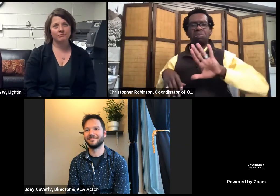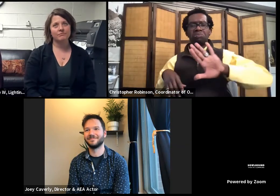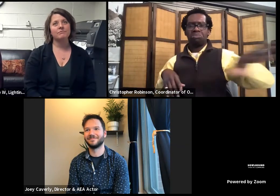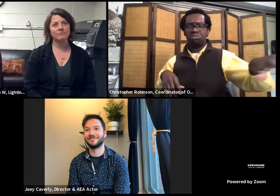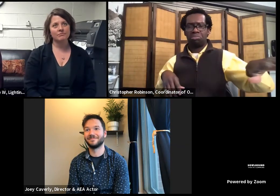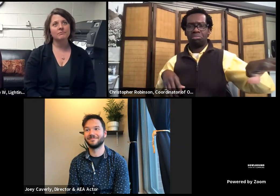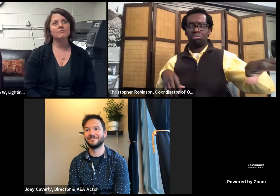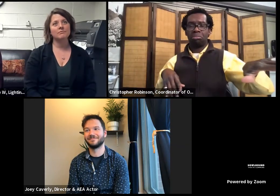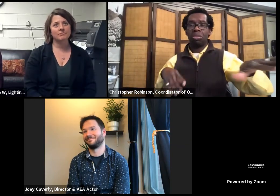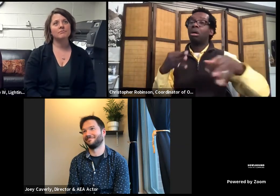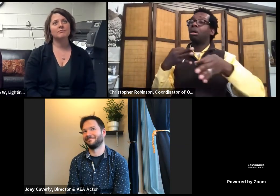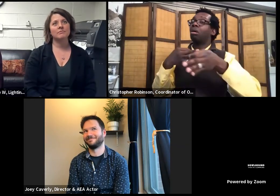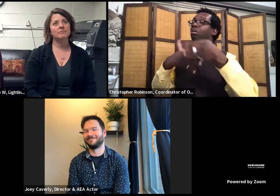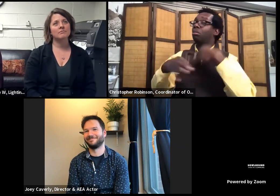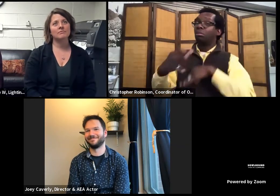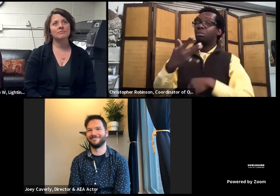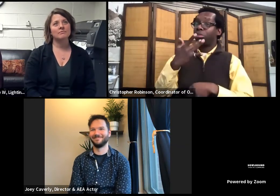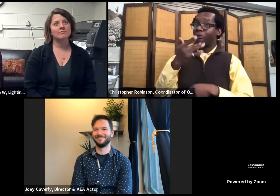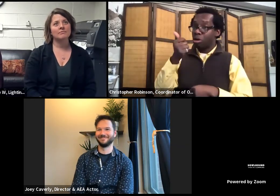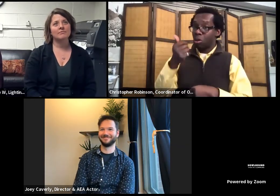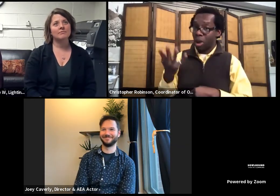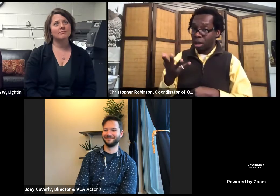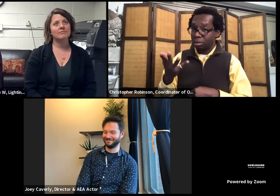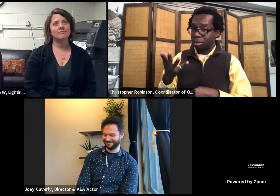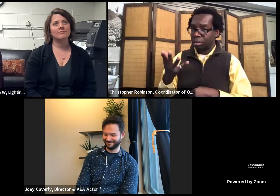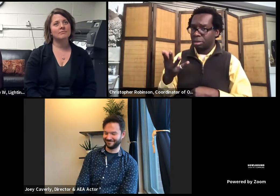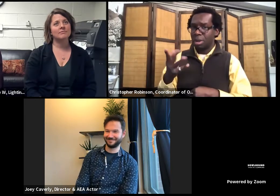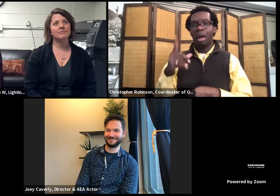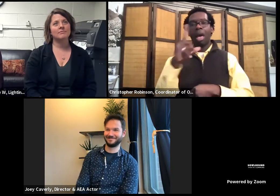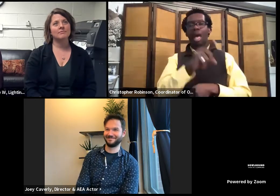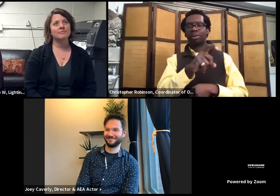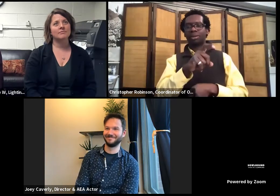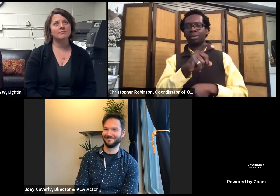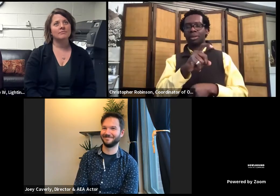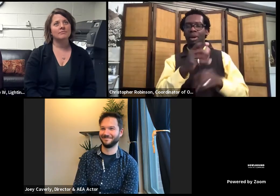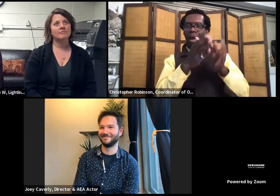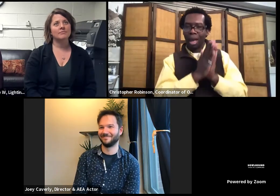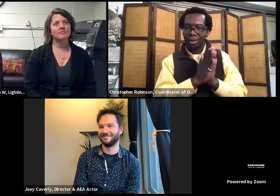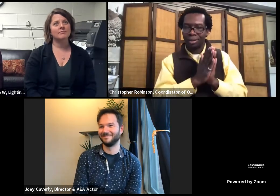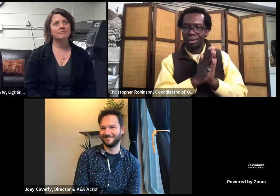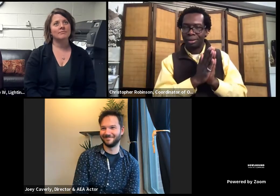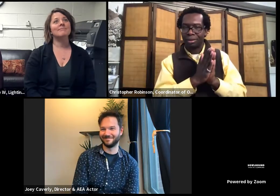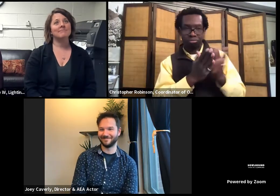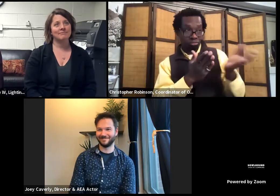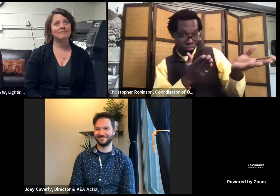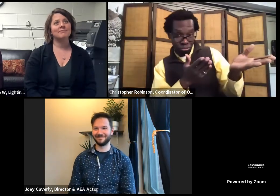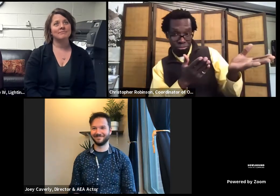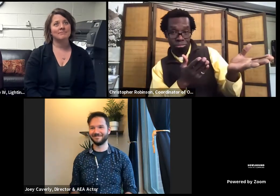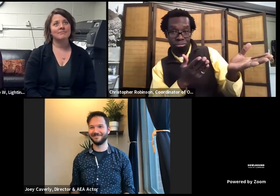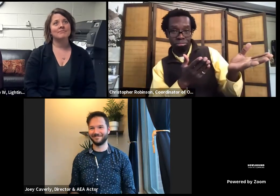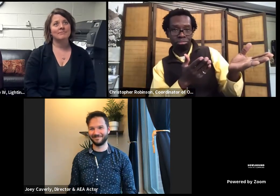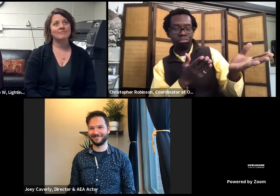you know, it's a sound technical need, so I just won't invite the deaf person. But, yeah, I think it's probably better to ask, "Hey, are you interested in coming